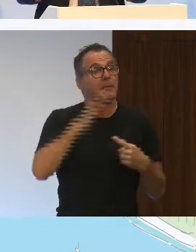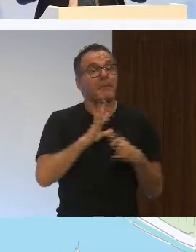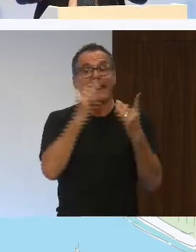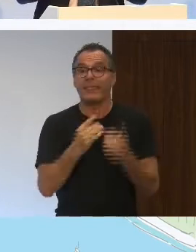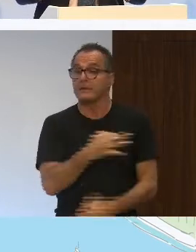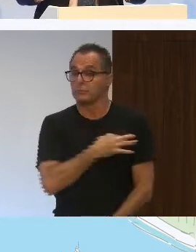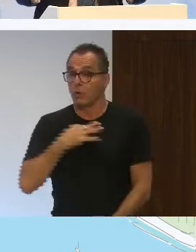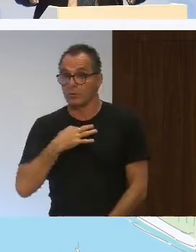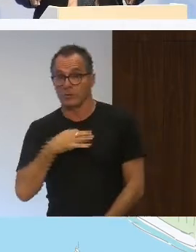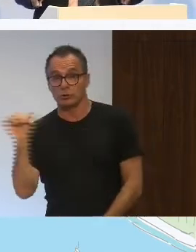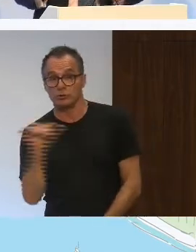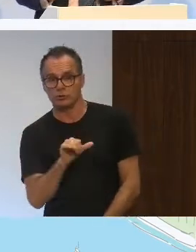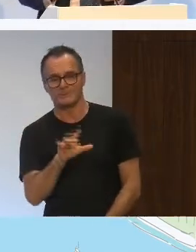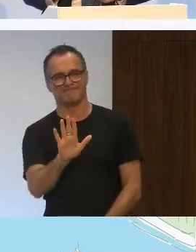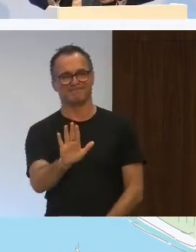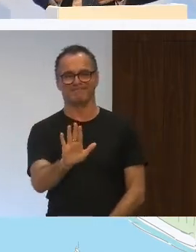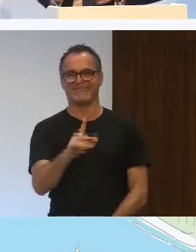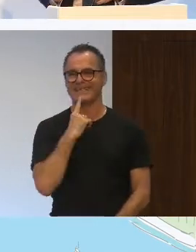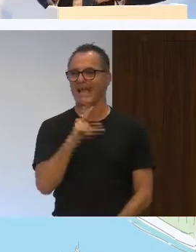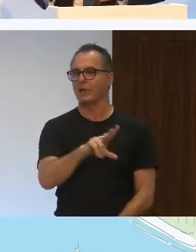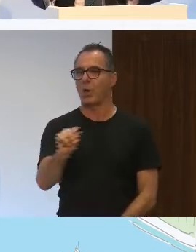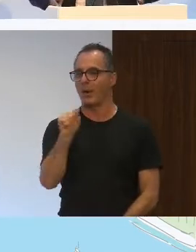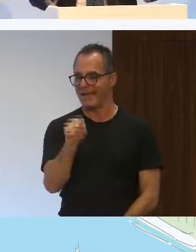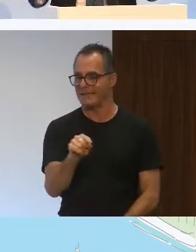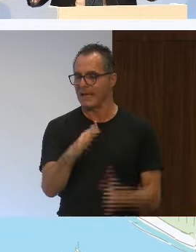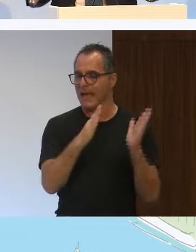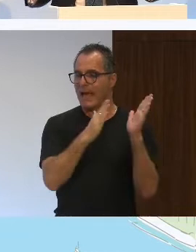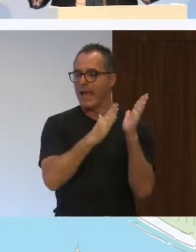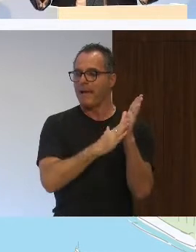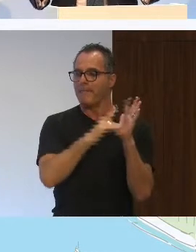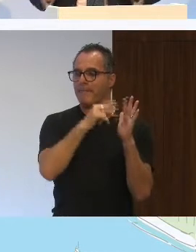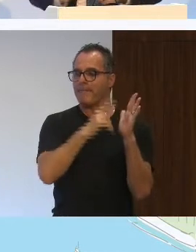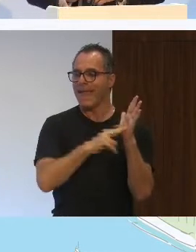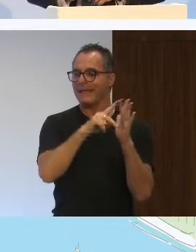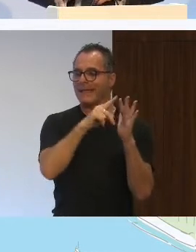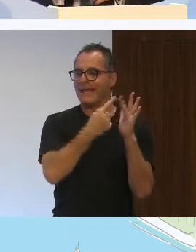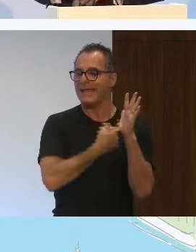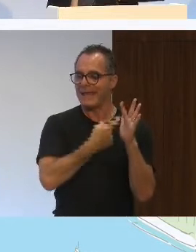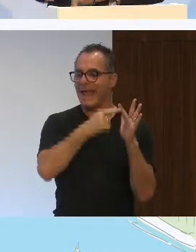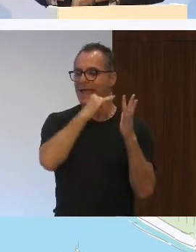should rule out is something called Meniere’s disease. I don't know if anybody has heard of Meniere’s disease? In Meniere’s disease